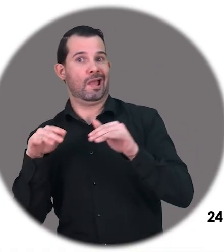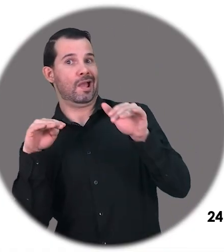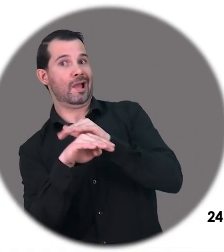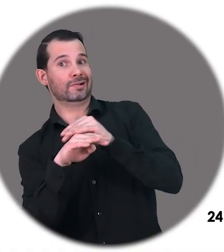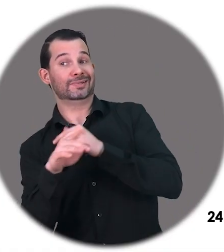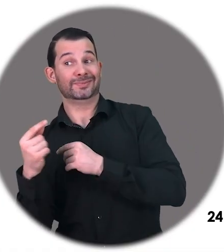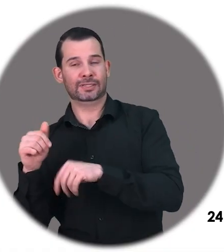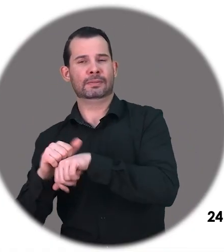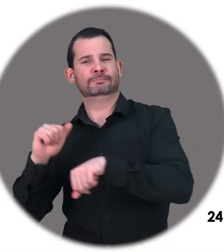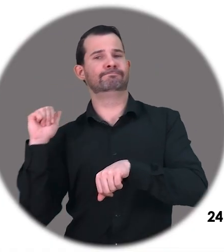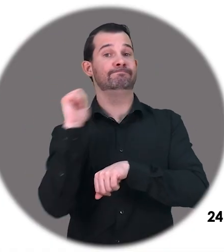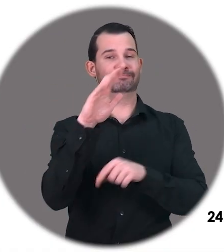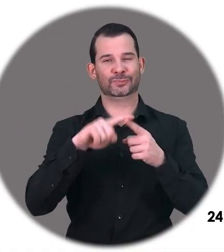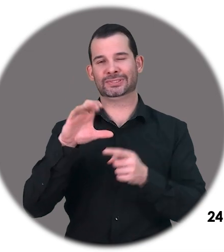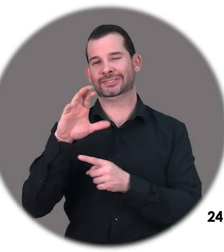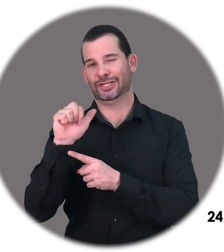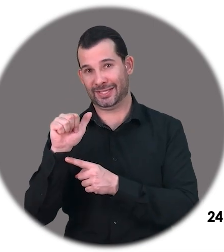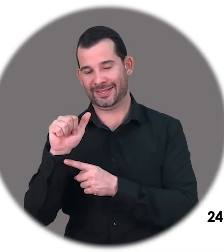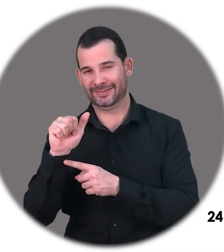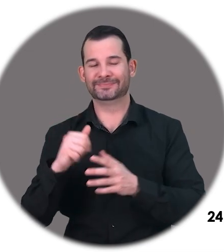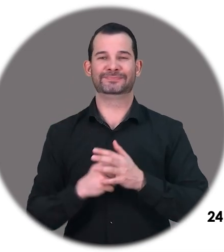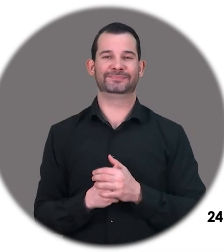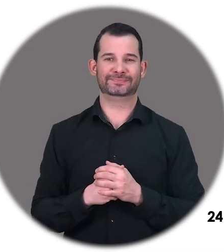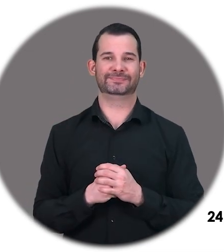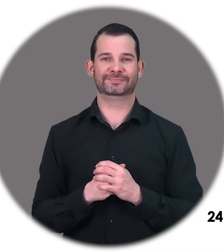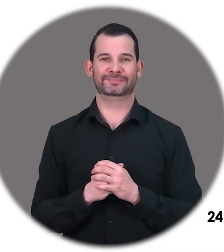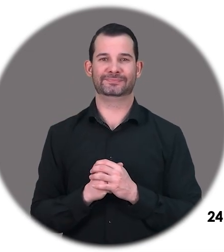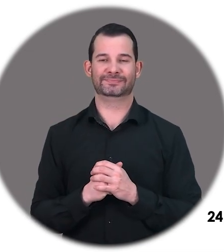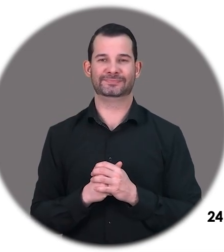for Offline Access, and sending it to the CRA.